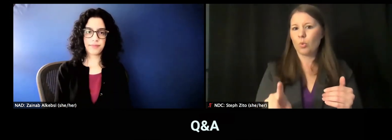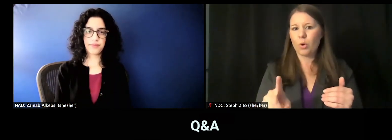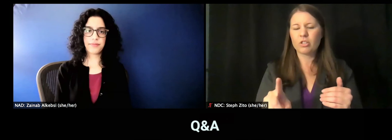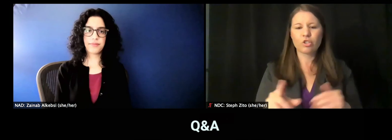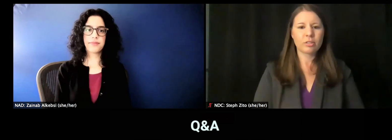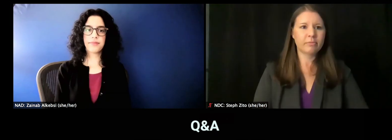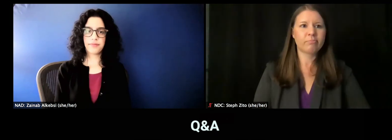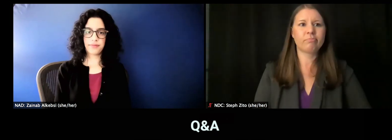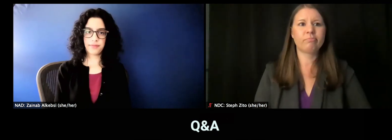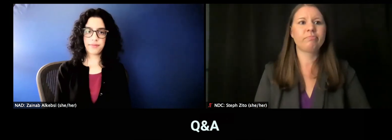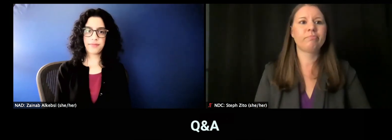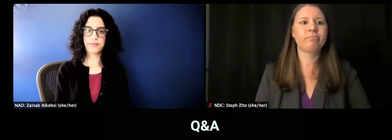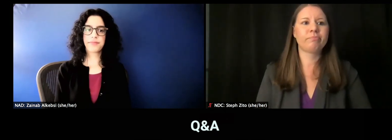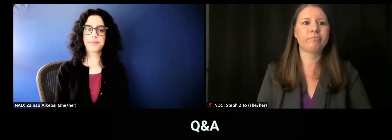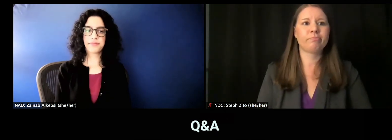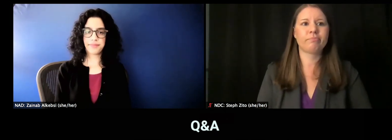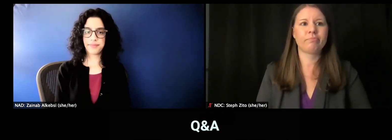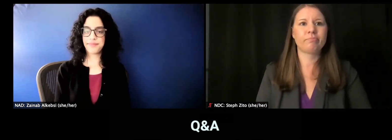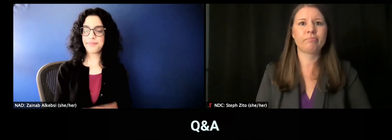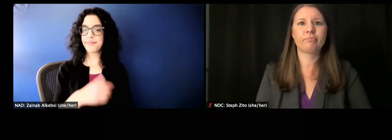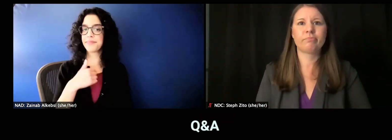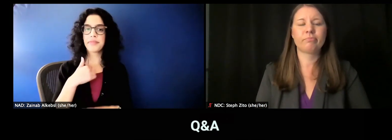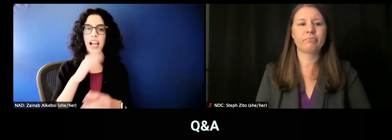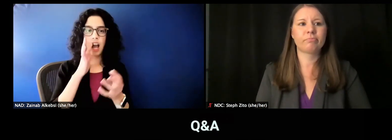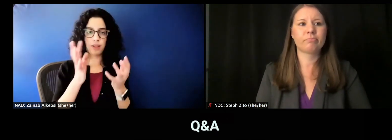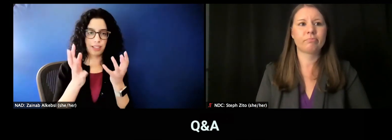Thank you. We will move along to the next question then.